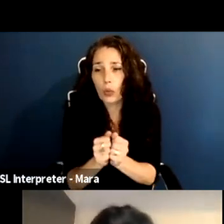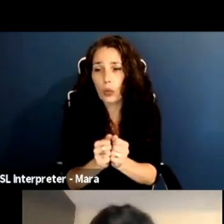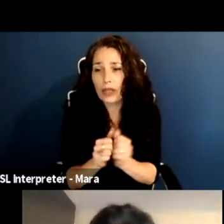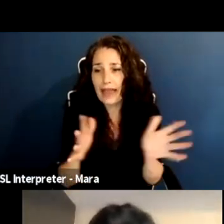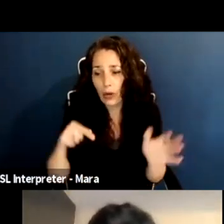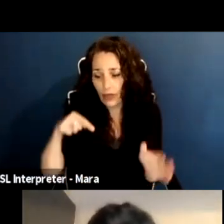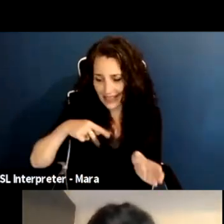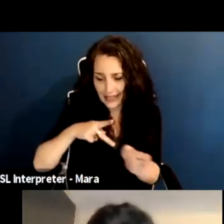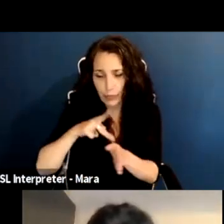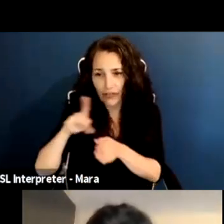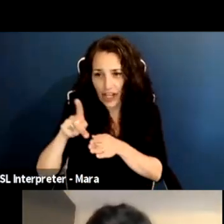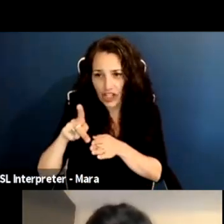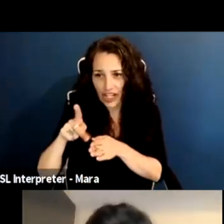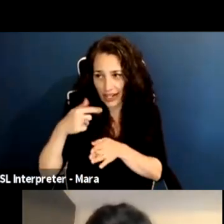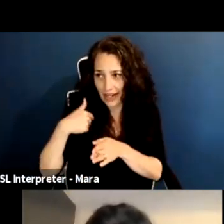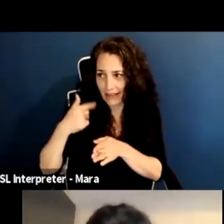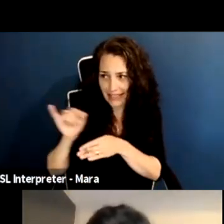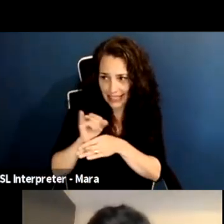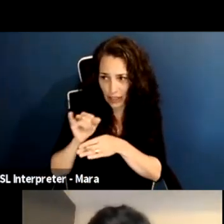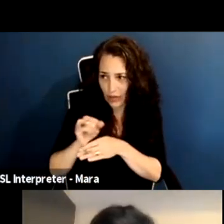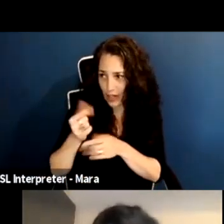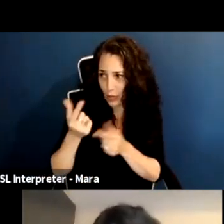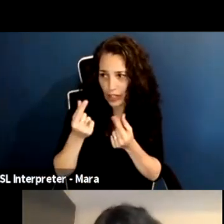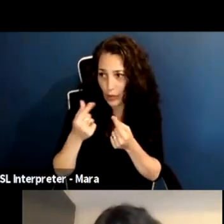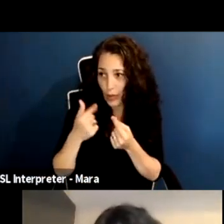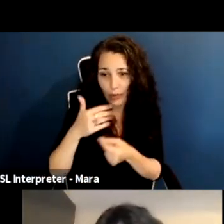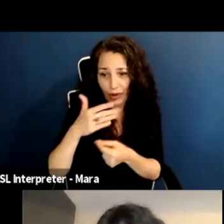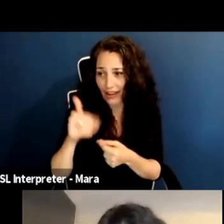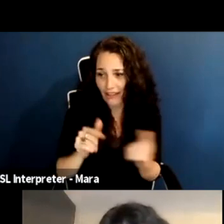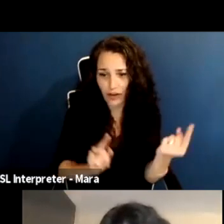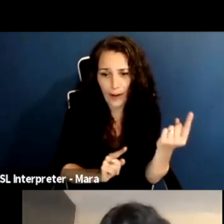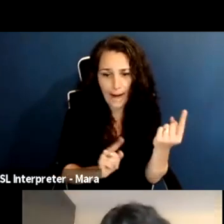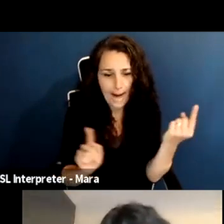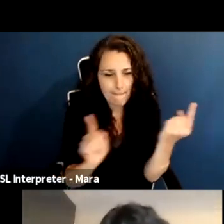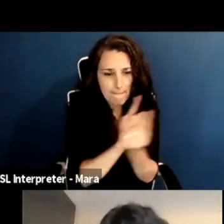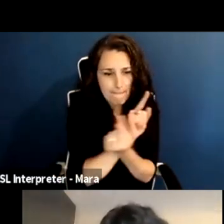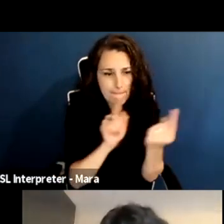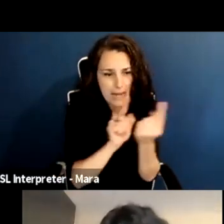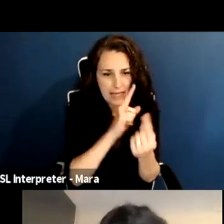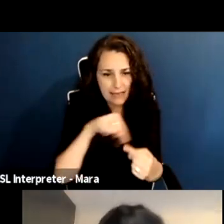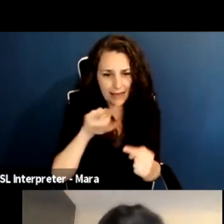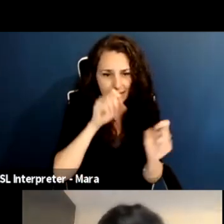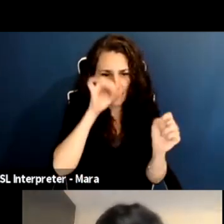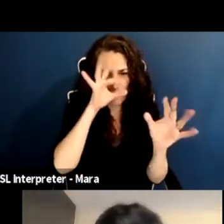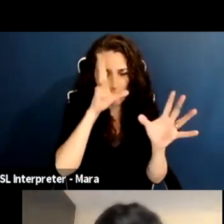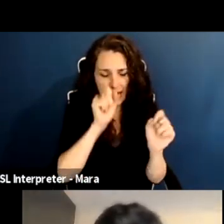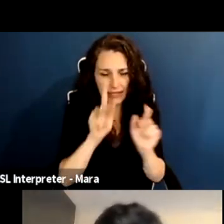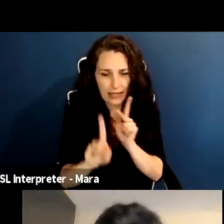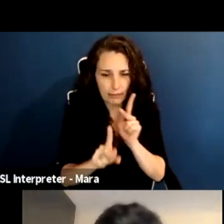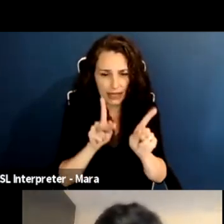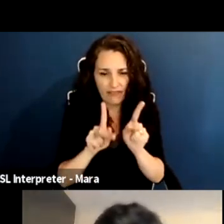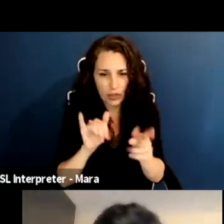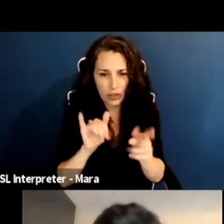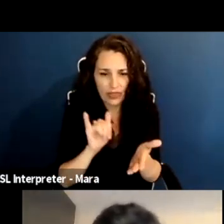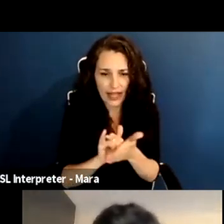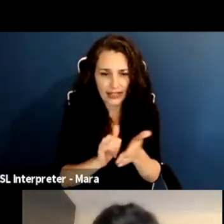to meet these amazing people. And so that's the most gratifying is these connections now